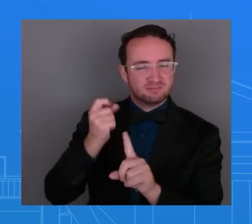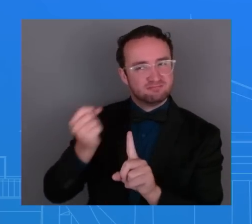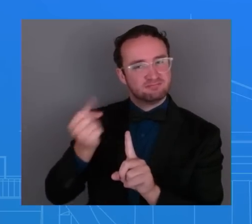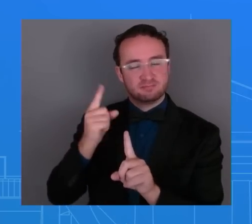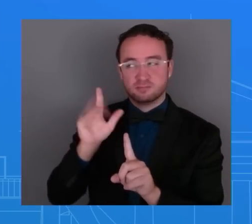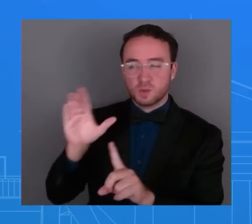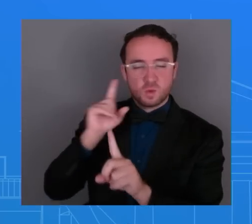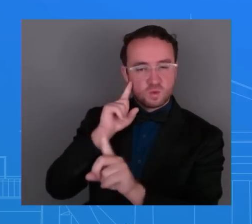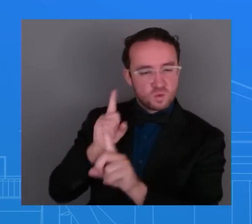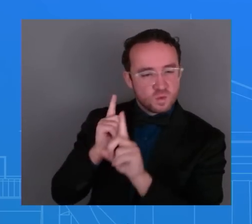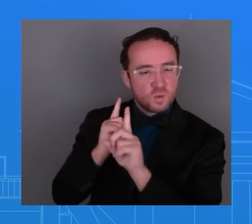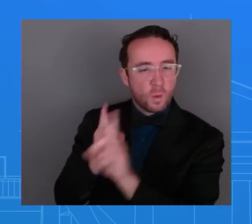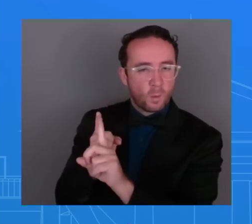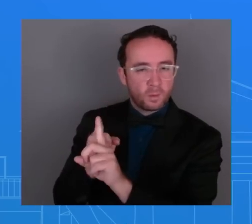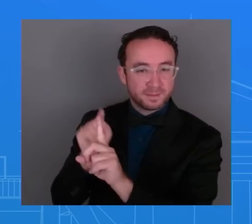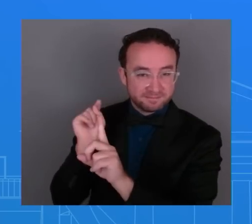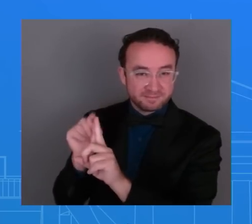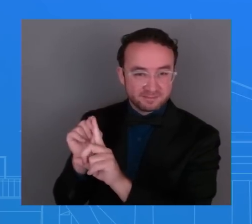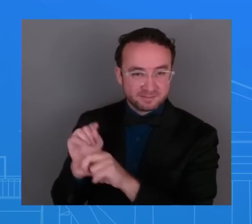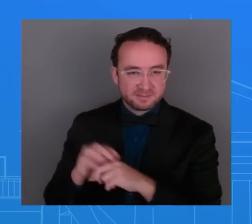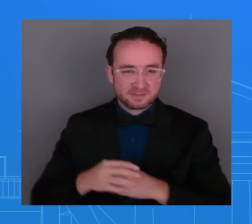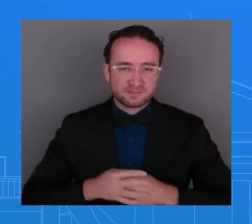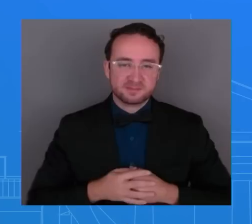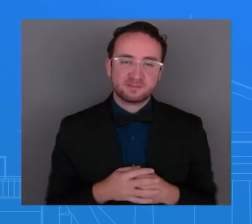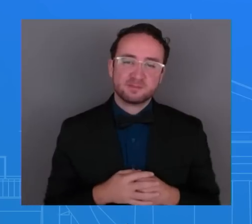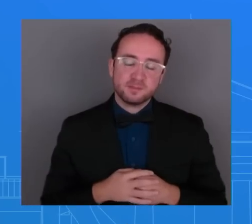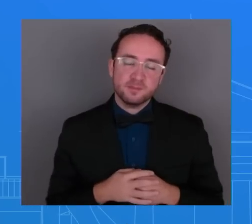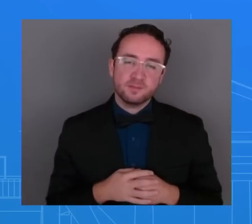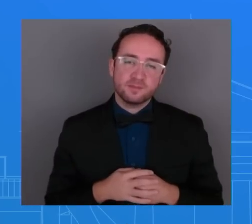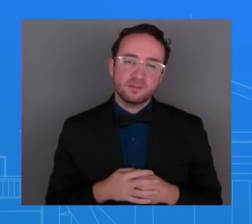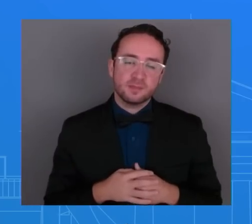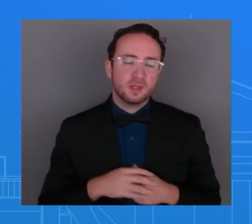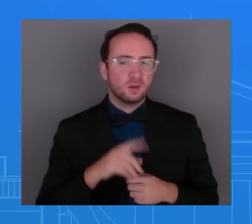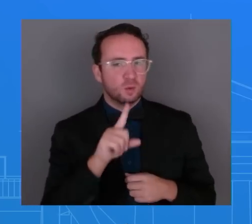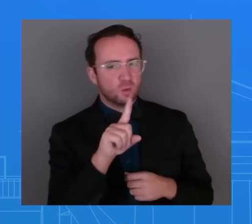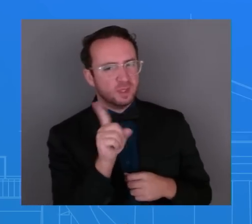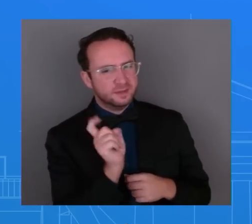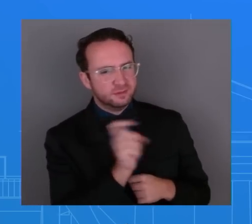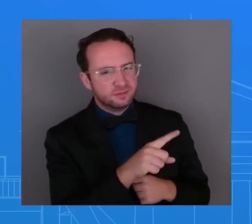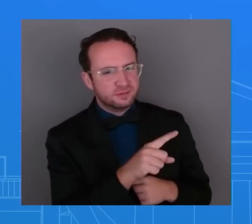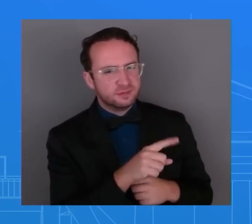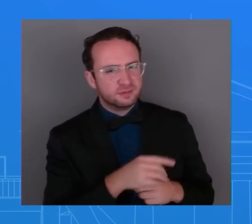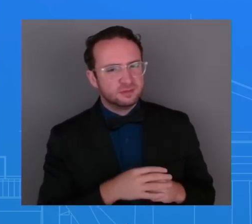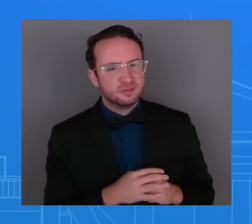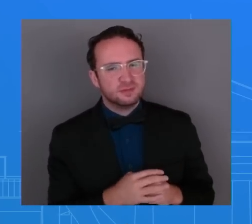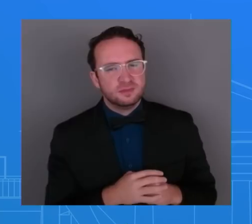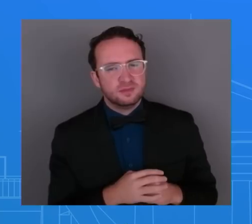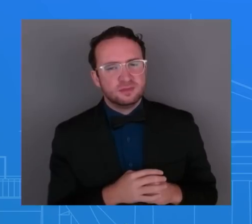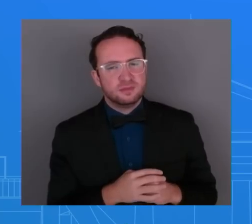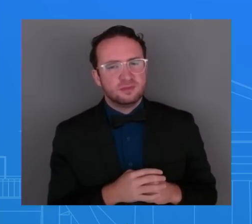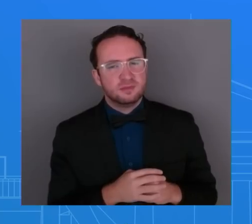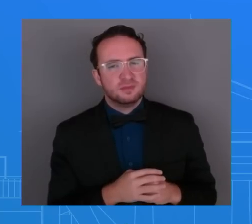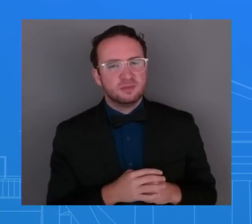Does he know how -- what he wants his message to focus on? Is he going to work on them at Camp David? Ms. Jean-Pierre: I think you could expect